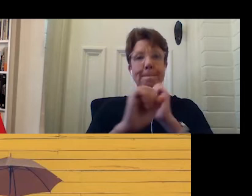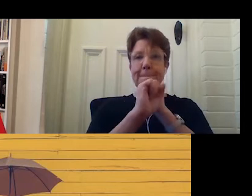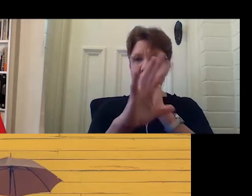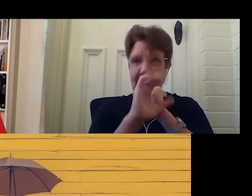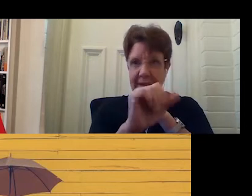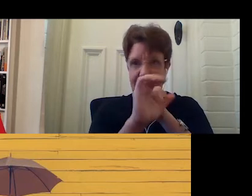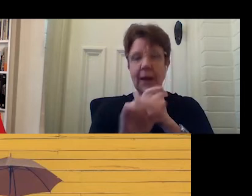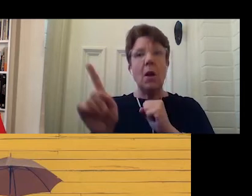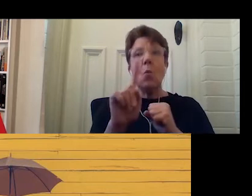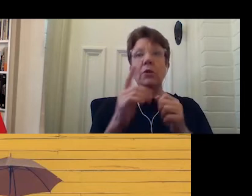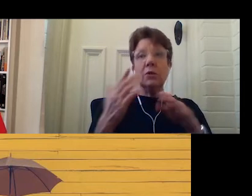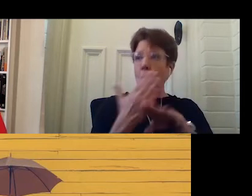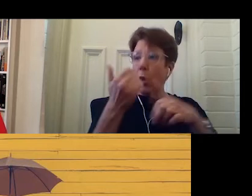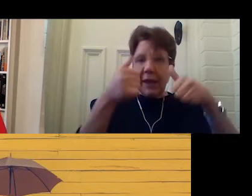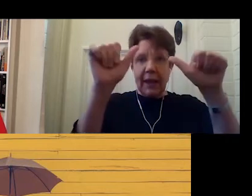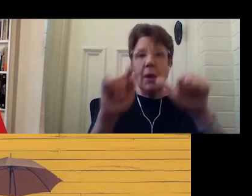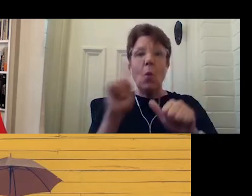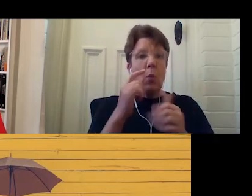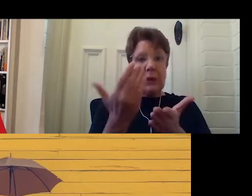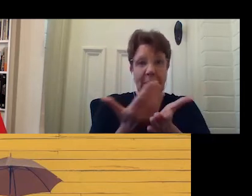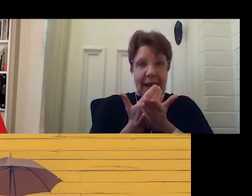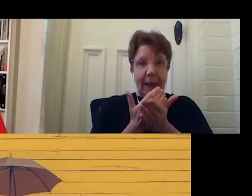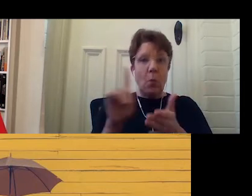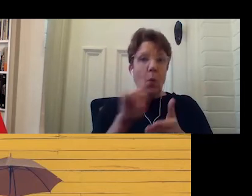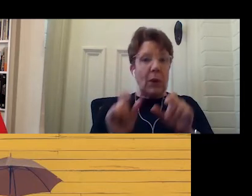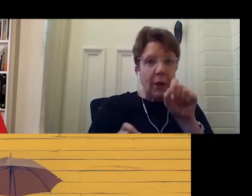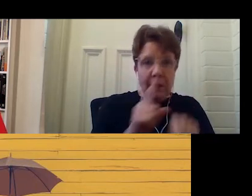you going to keep can, what are you going to ditch and what are you